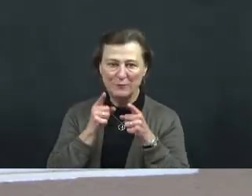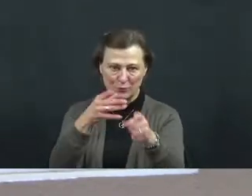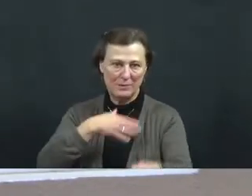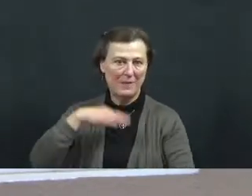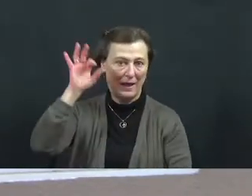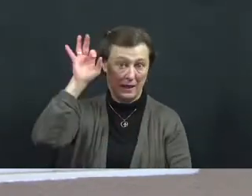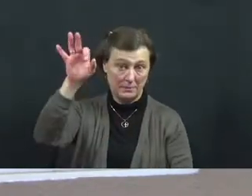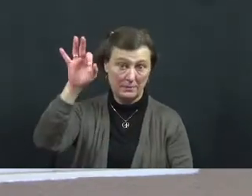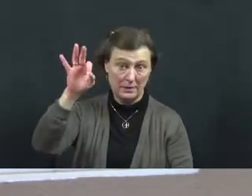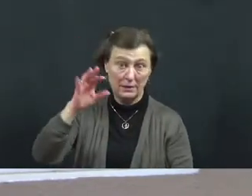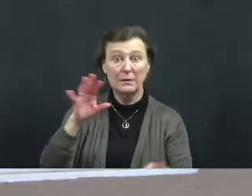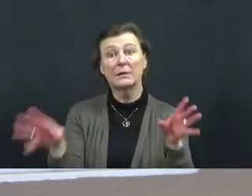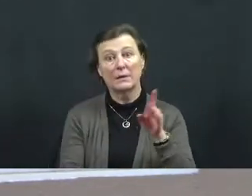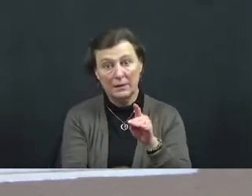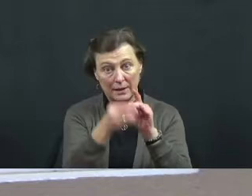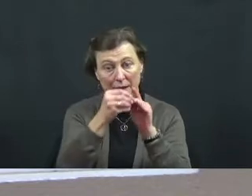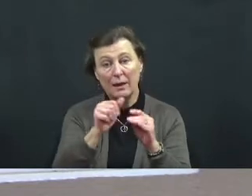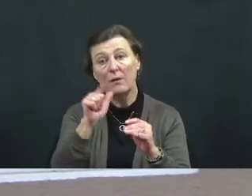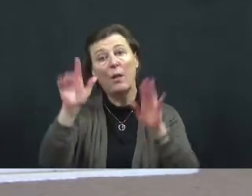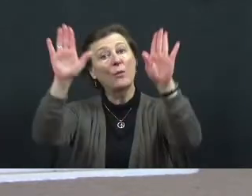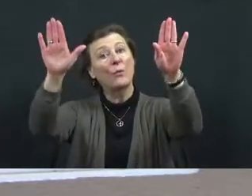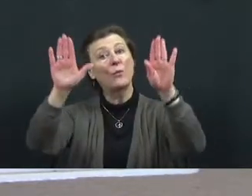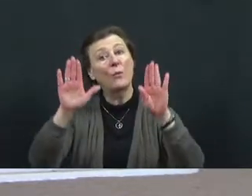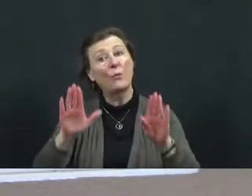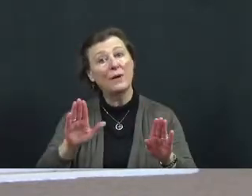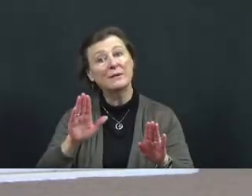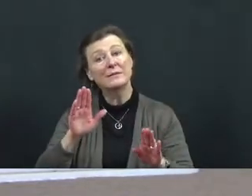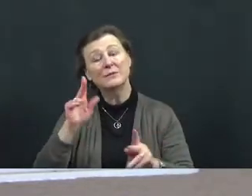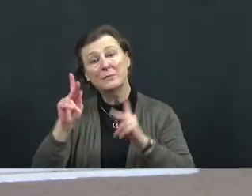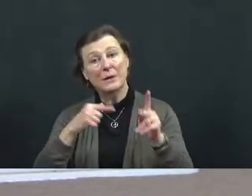Not to mention all the wonderful people I’ve met in the interfaith community.